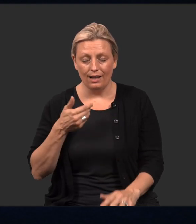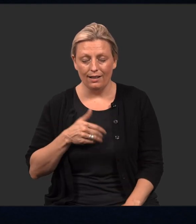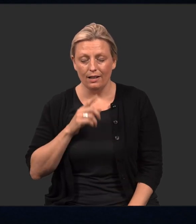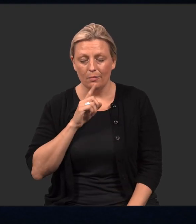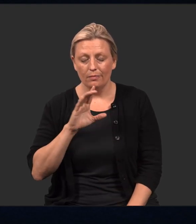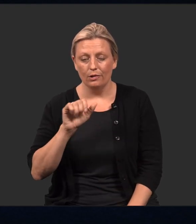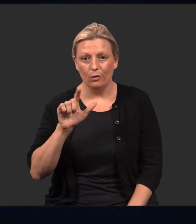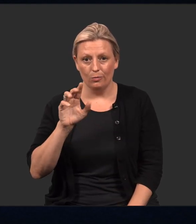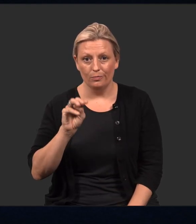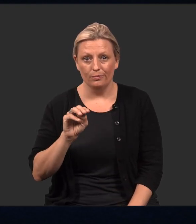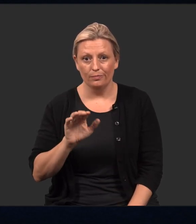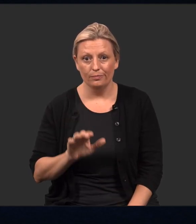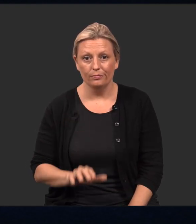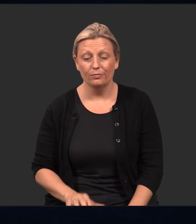And I am calm.